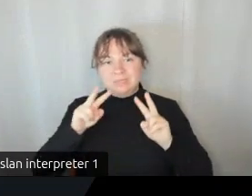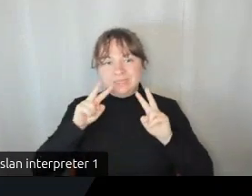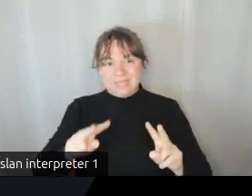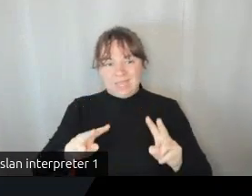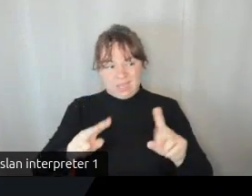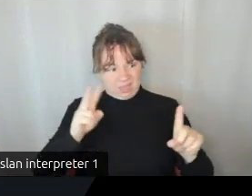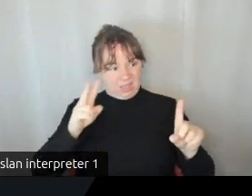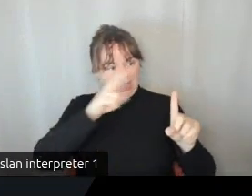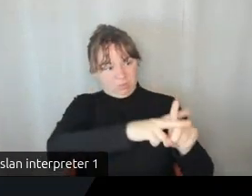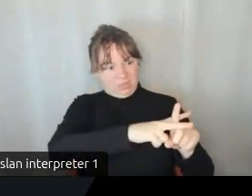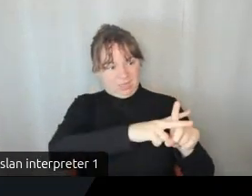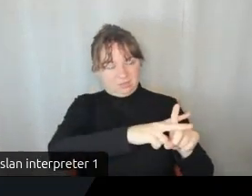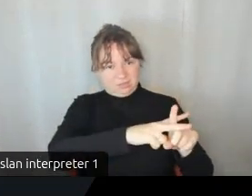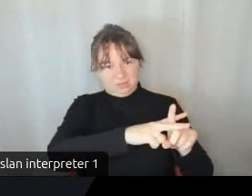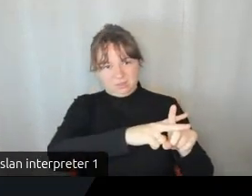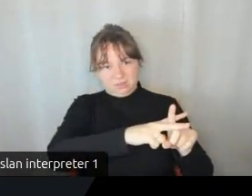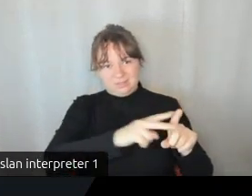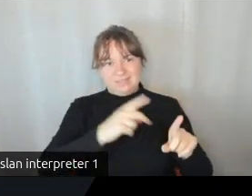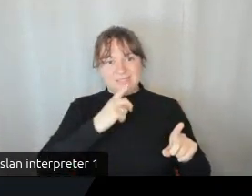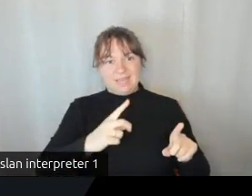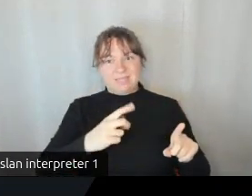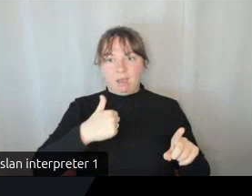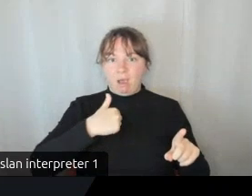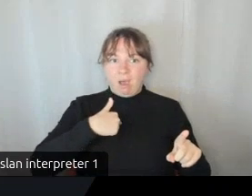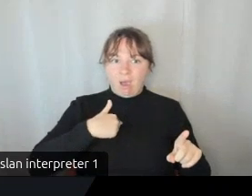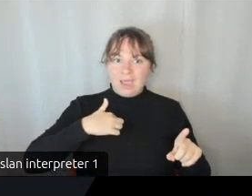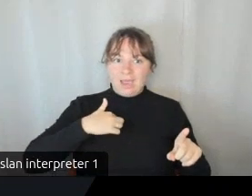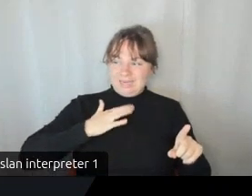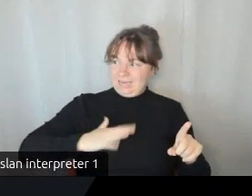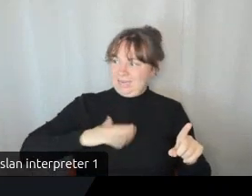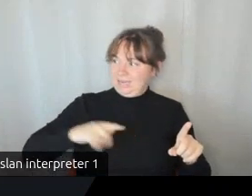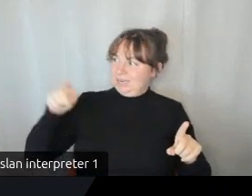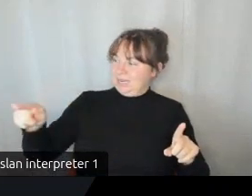state because I need help with the kids. I need the conditions removed because his behaviour has